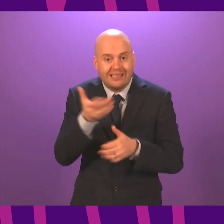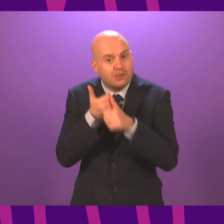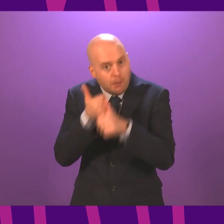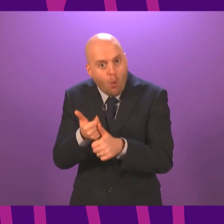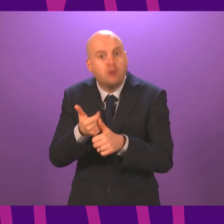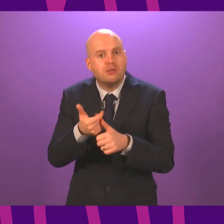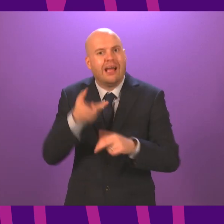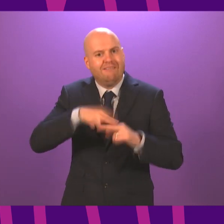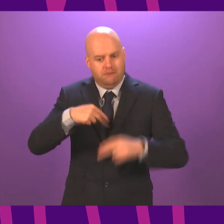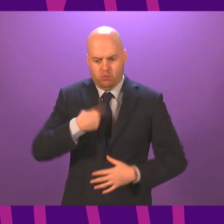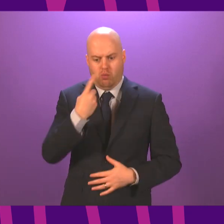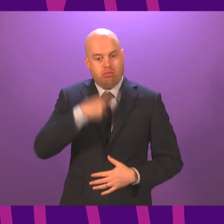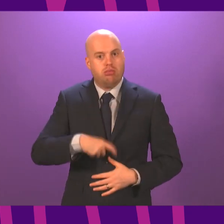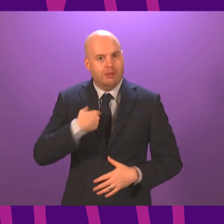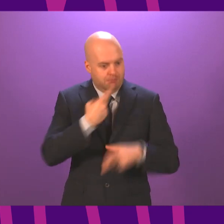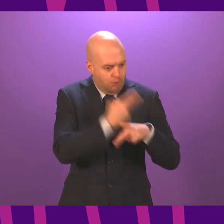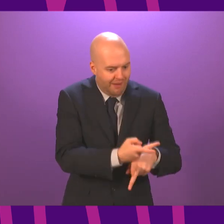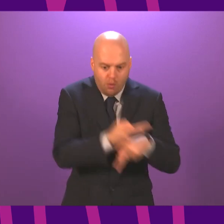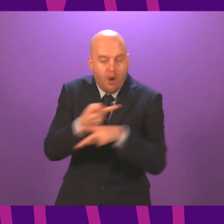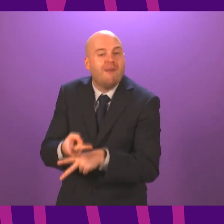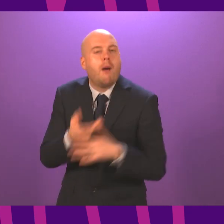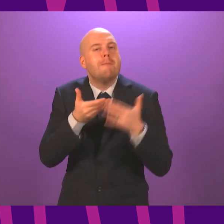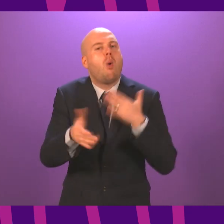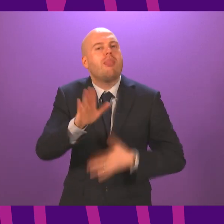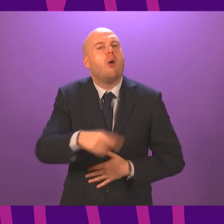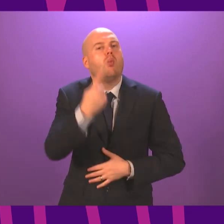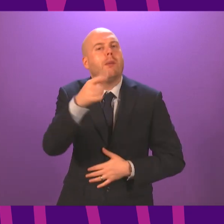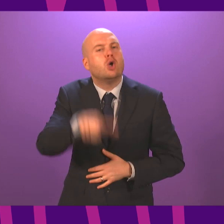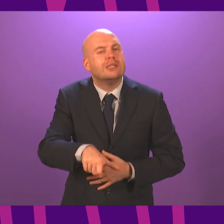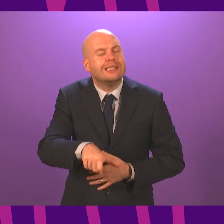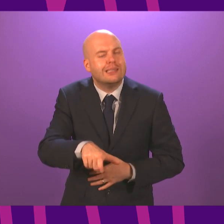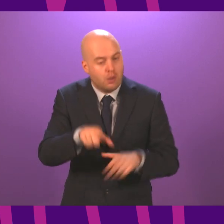Scottish Government look into the possibility of scrapping the 20m rule for disability benefits?